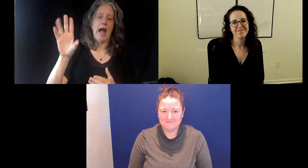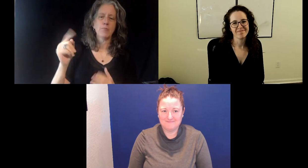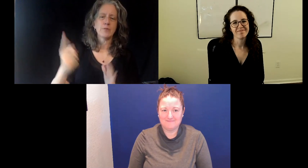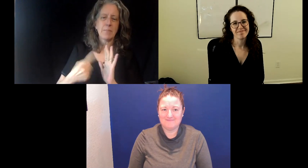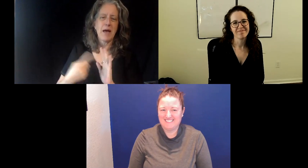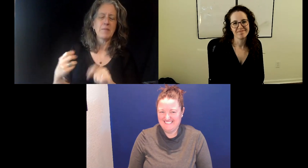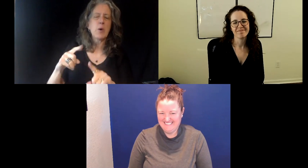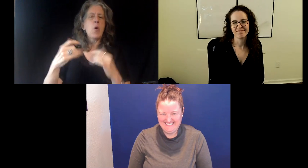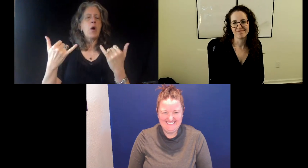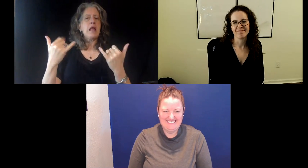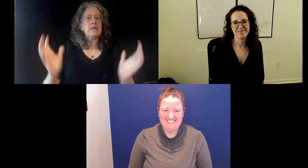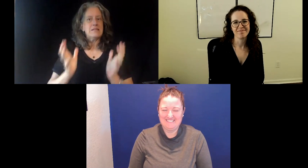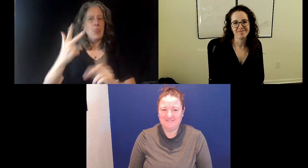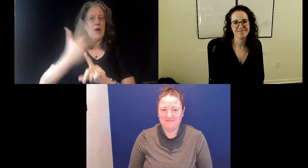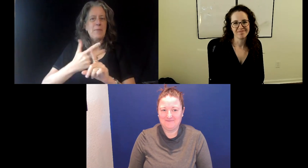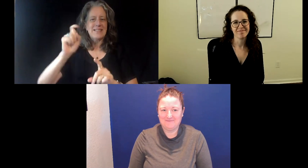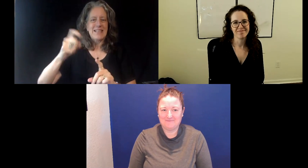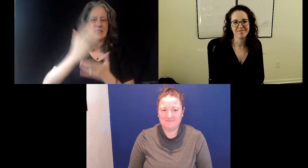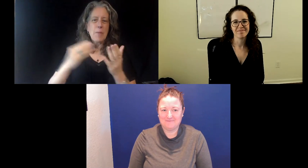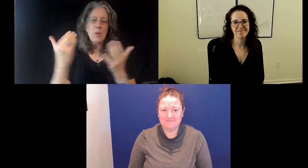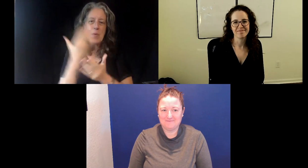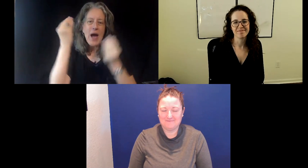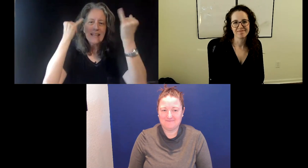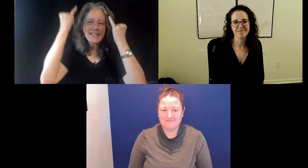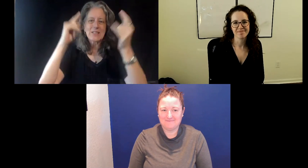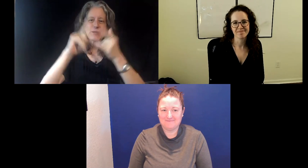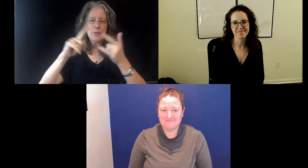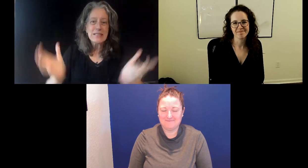they're just so ready to get out they're ready to go to high school so i have to keep encouraging